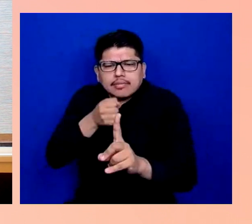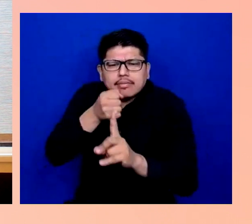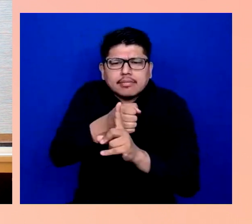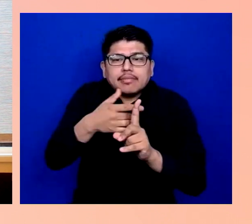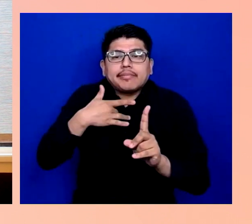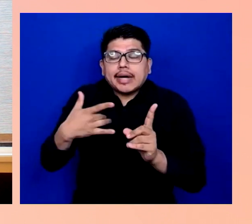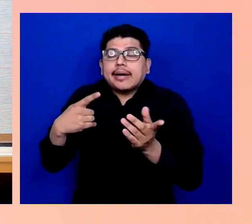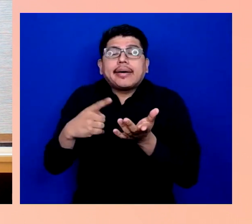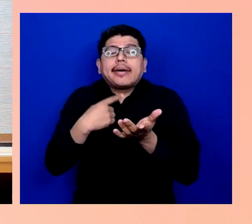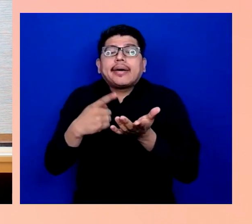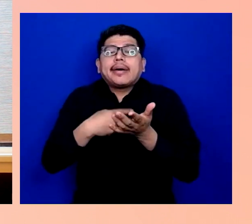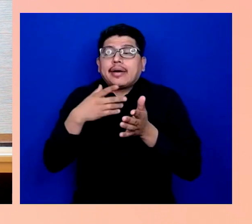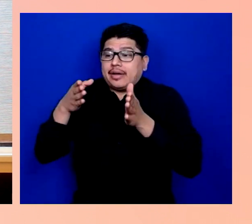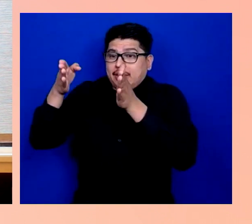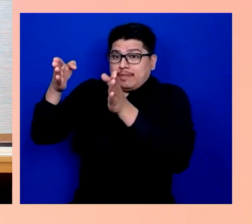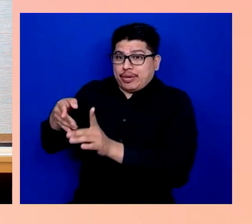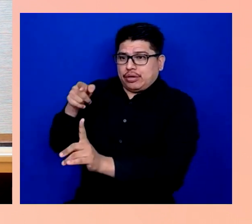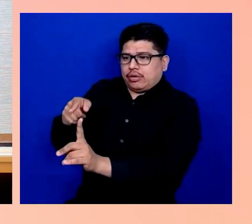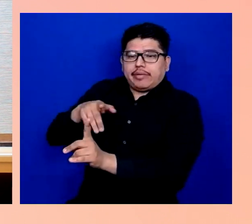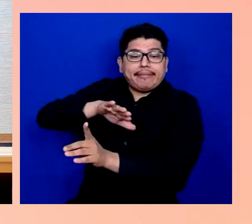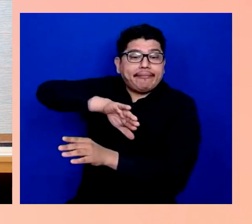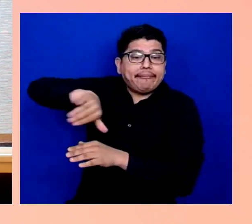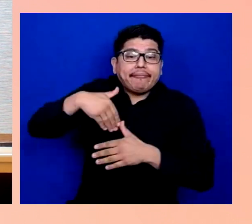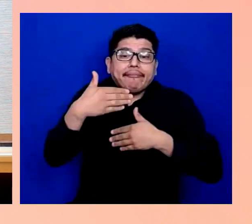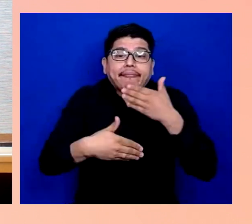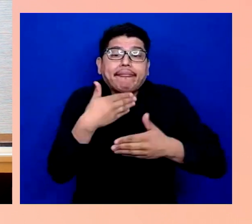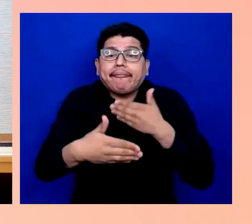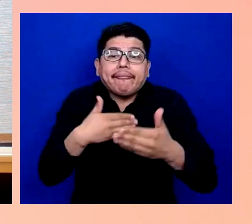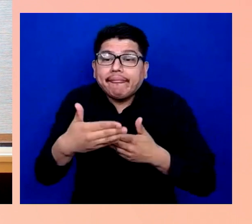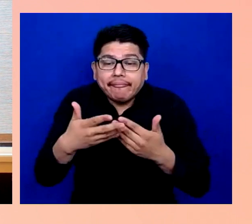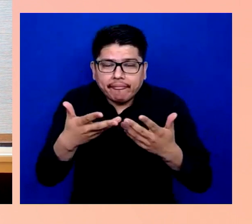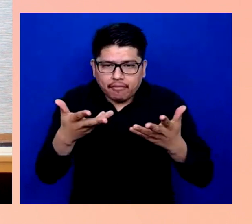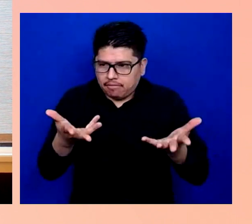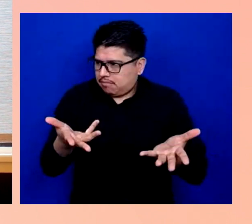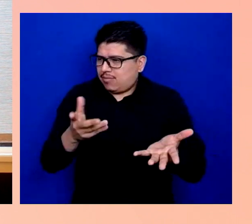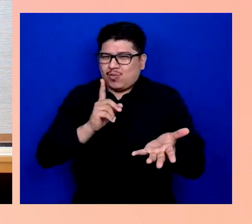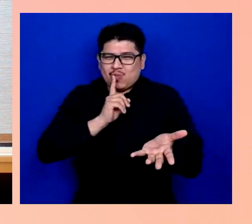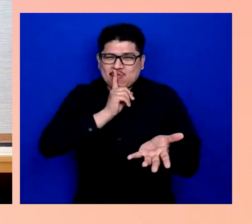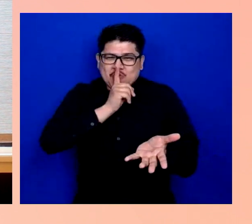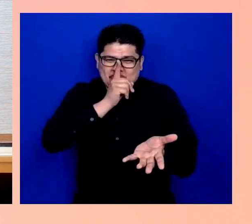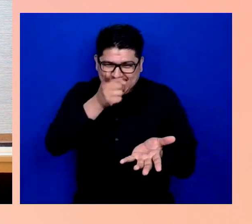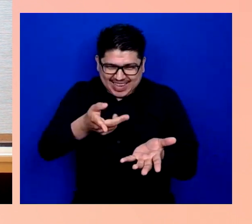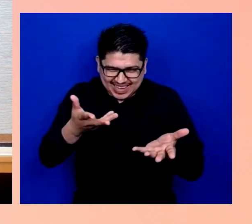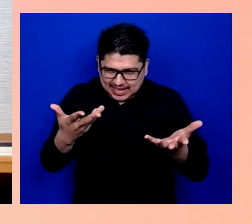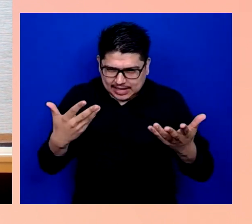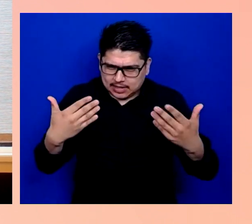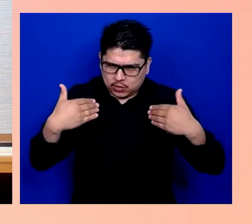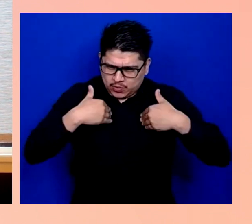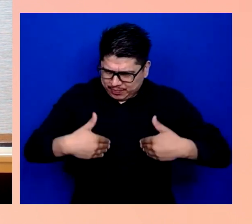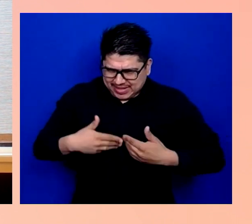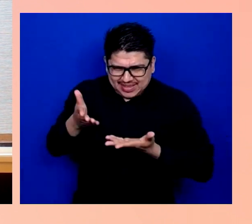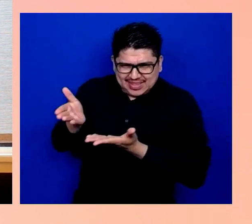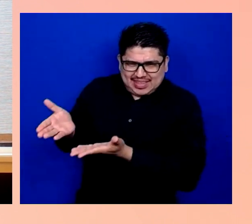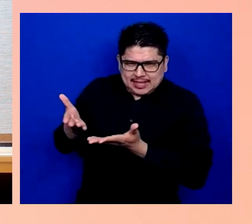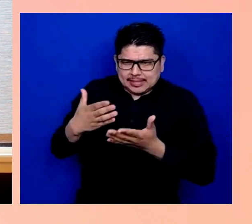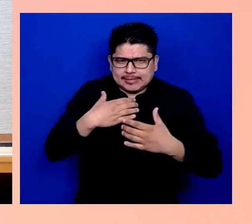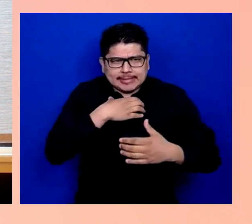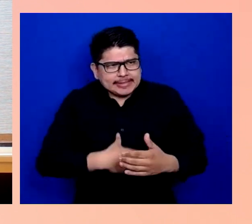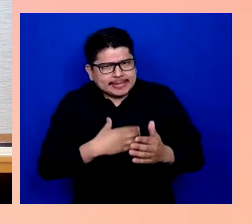it and leaves a human basic motivation and desires out of it. Once we do that, we end up with something that